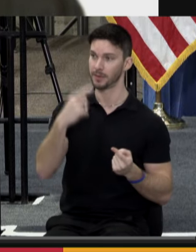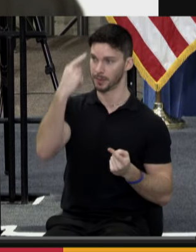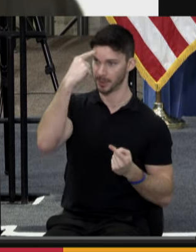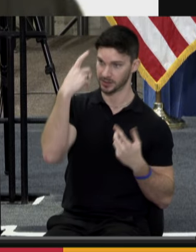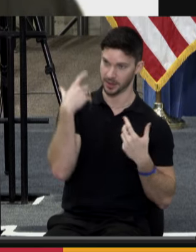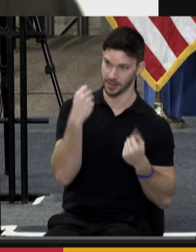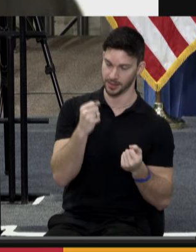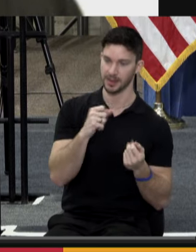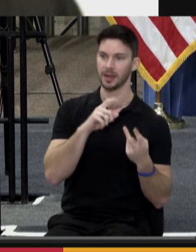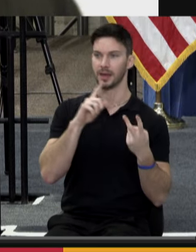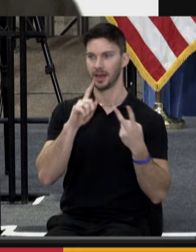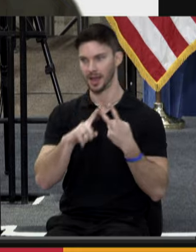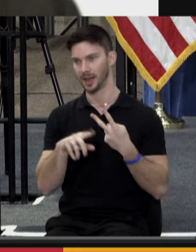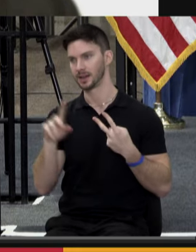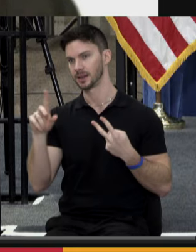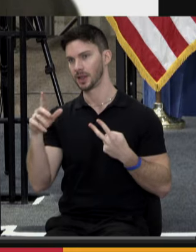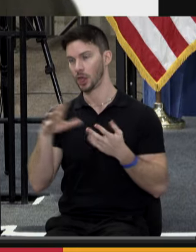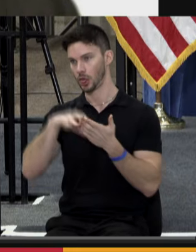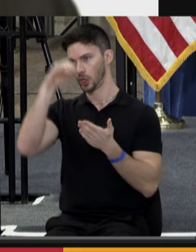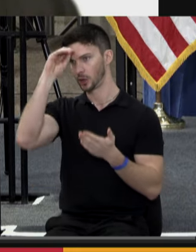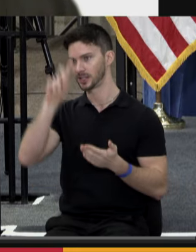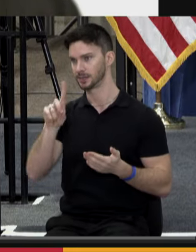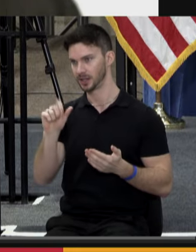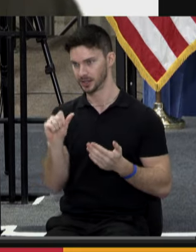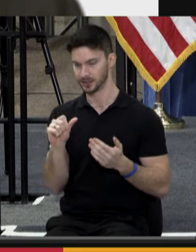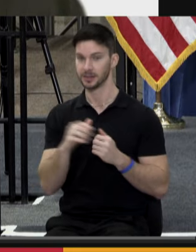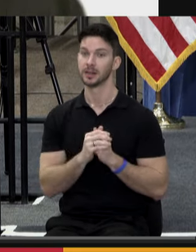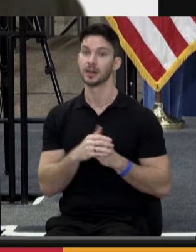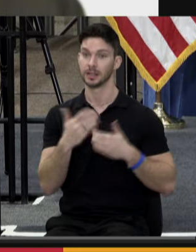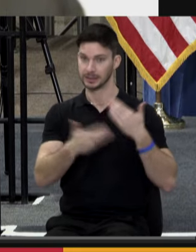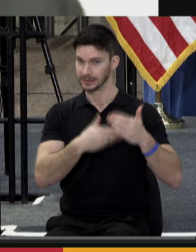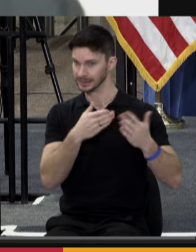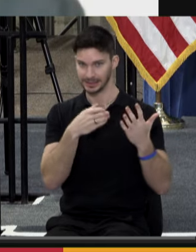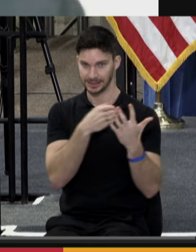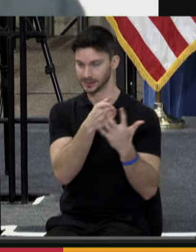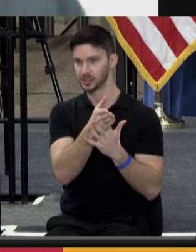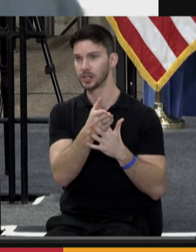from several jobs, but finally got hired in a local deli. We talked a lot about staying